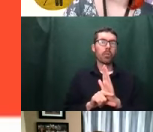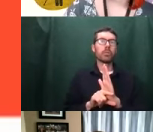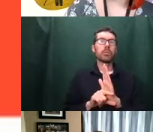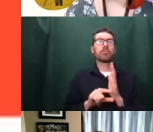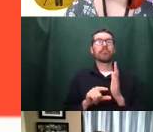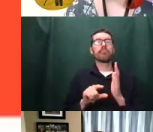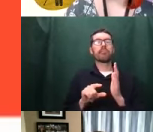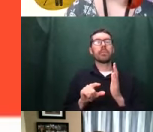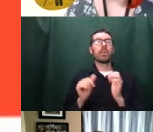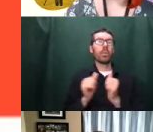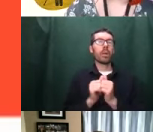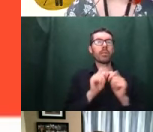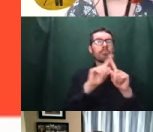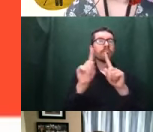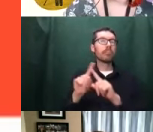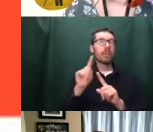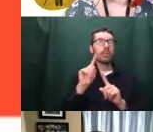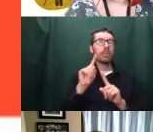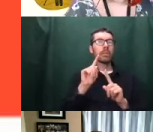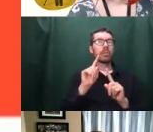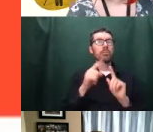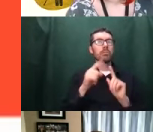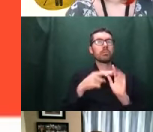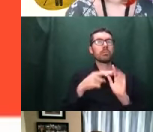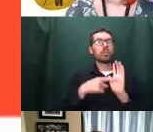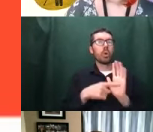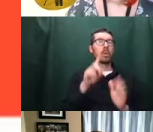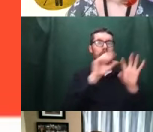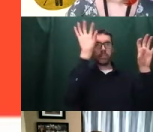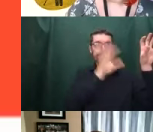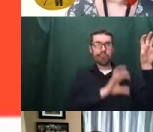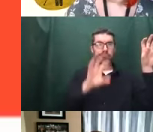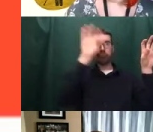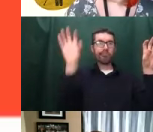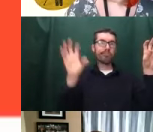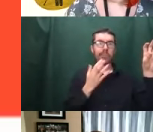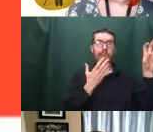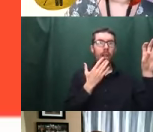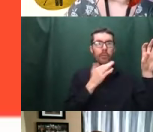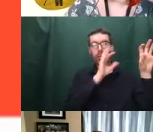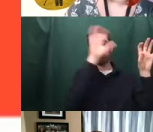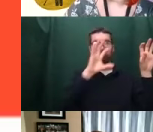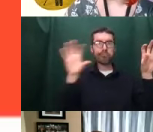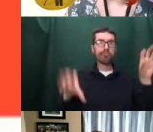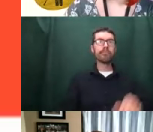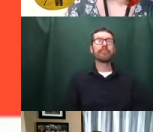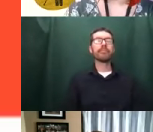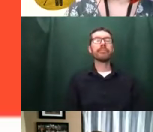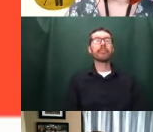of different, uh, forms of disabilities. I am, um, the equity and policy coordinator